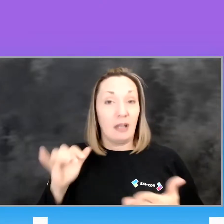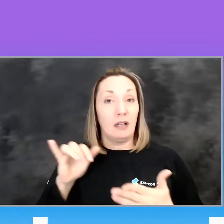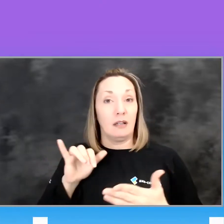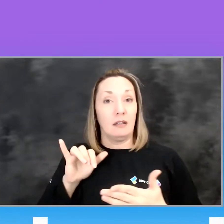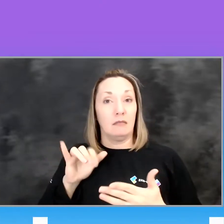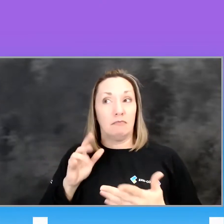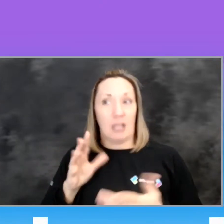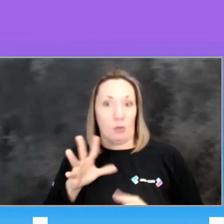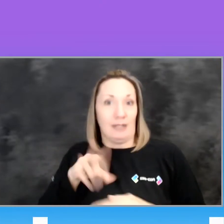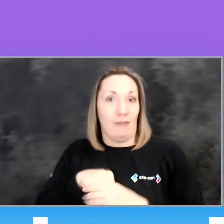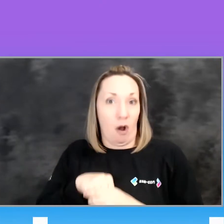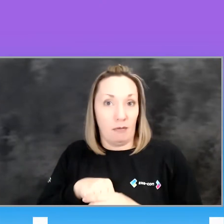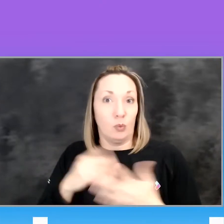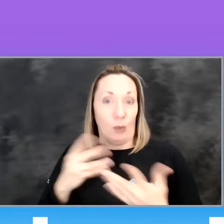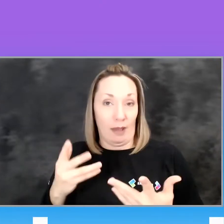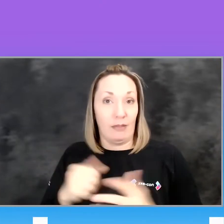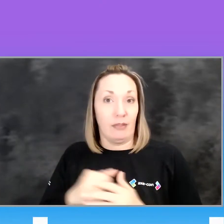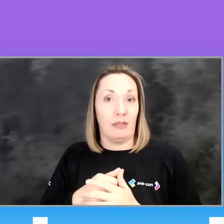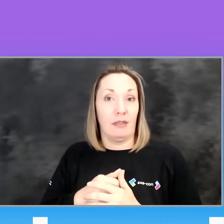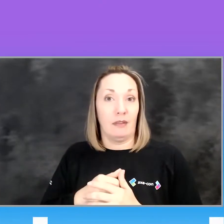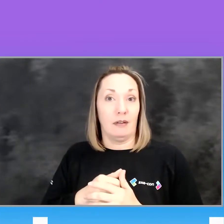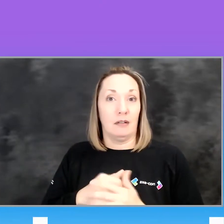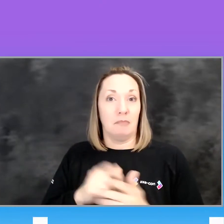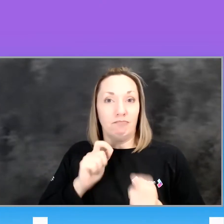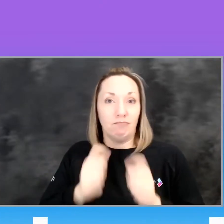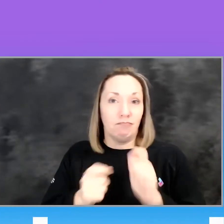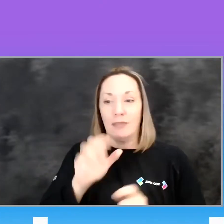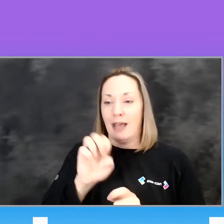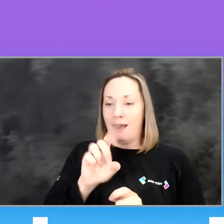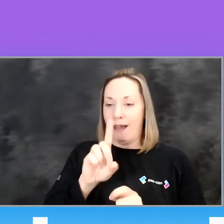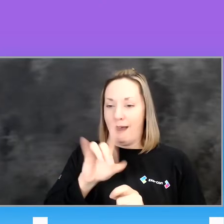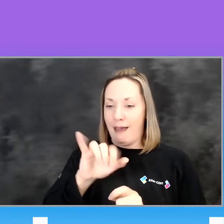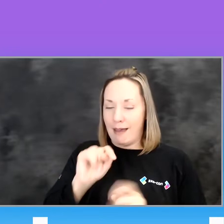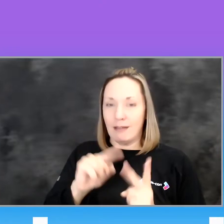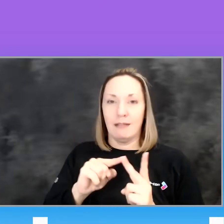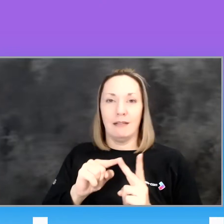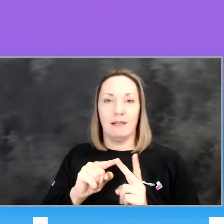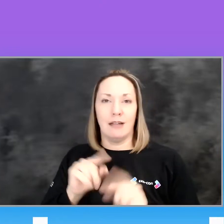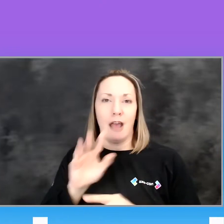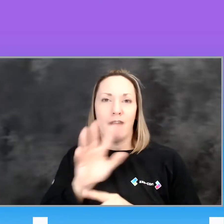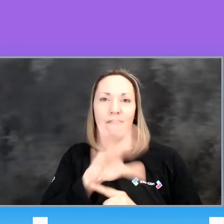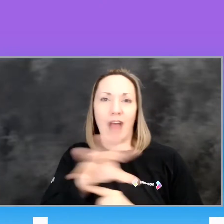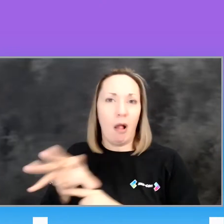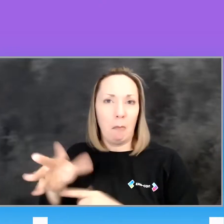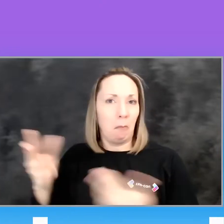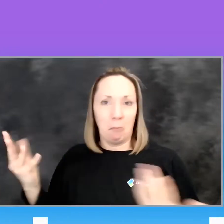was involved with the editing